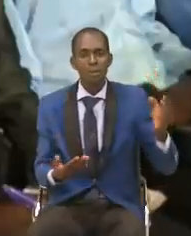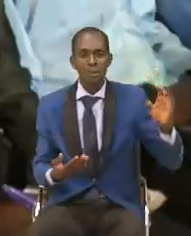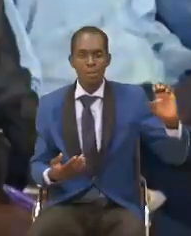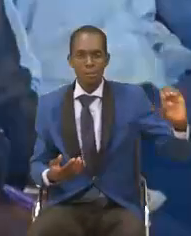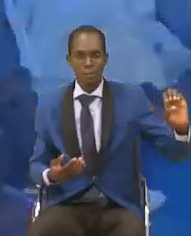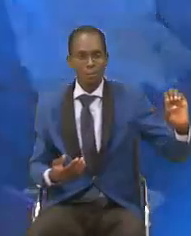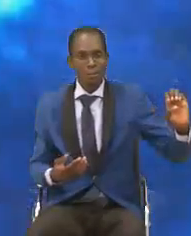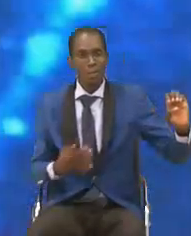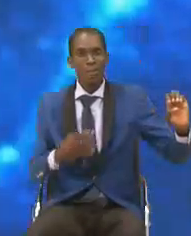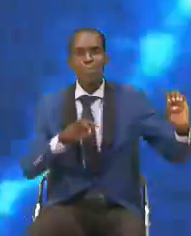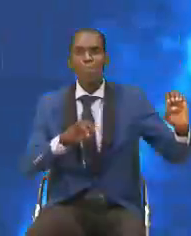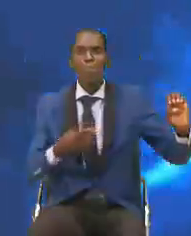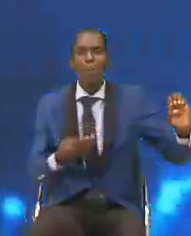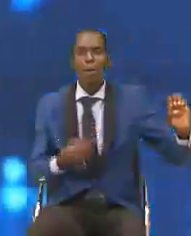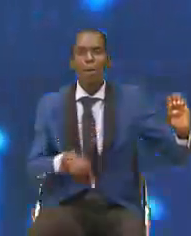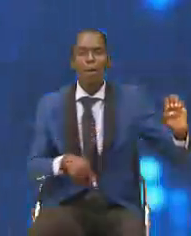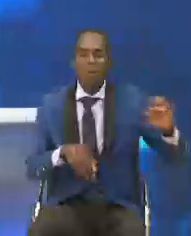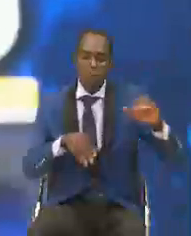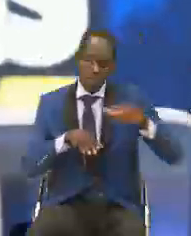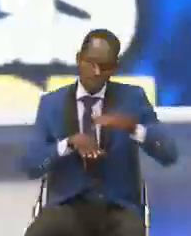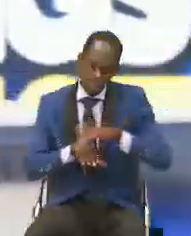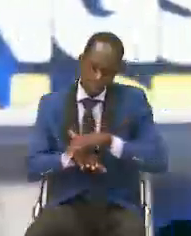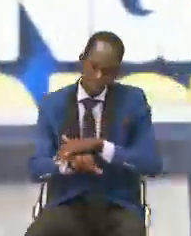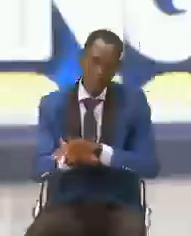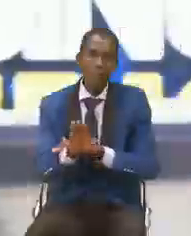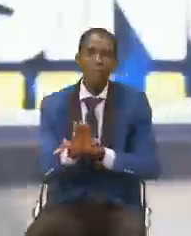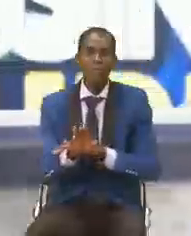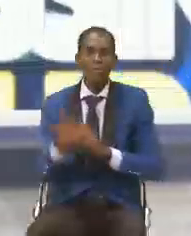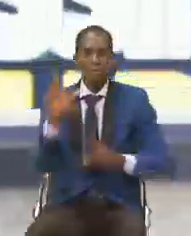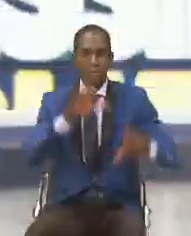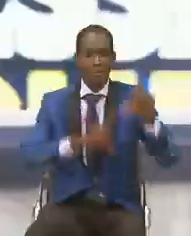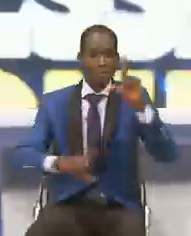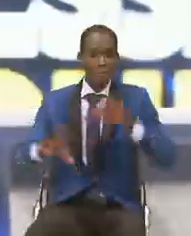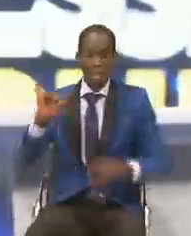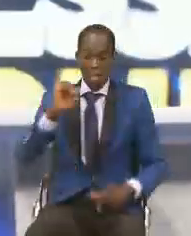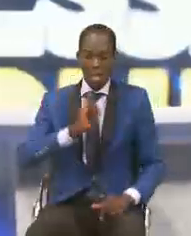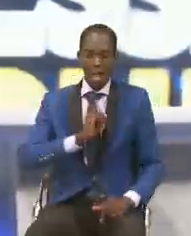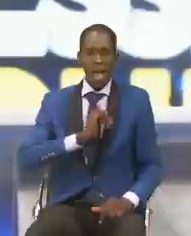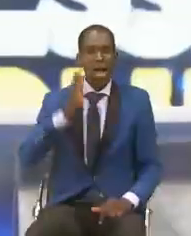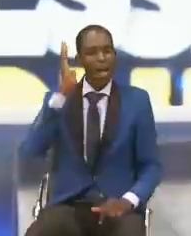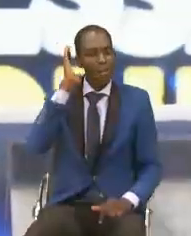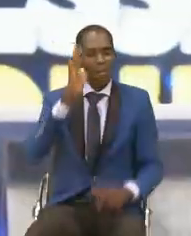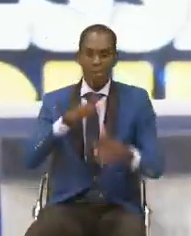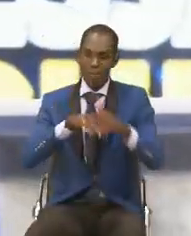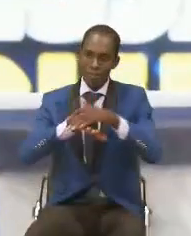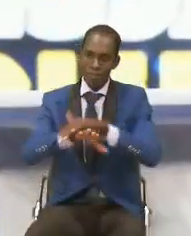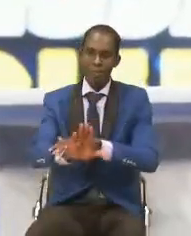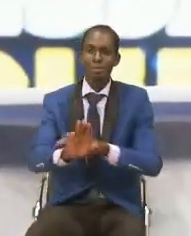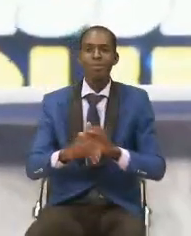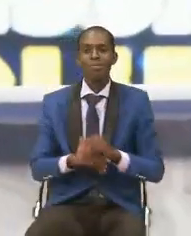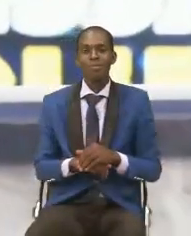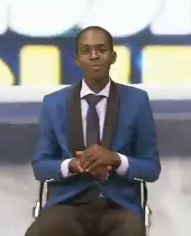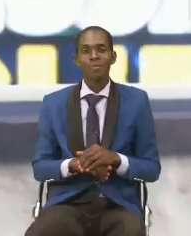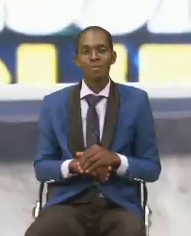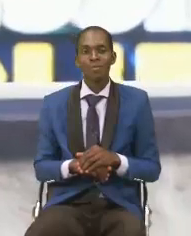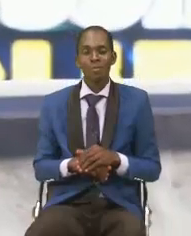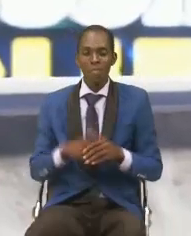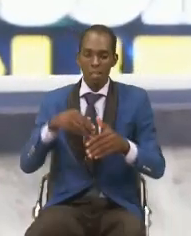e now e is to enter i will enter i can't hear my people